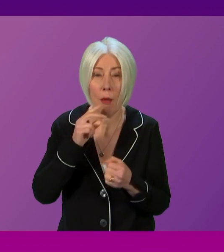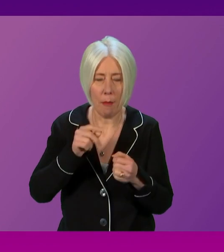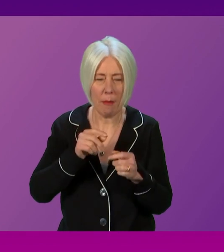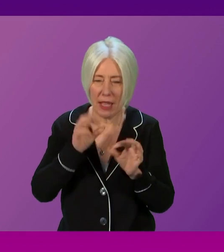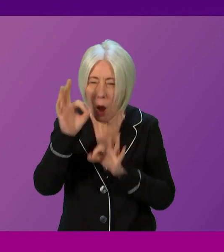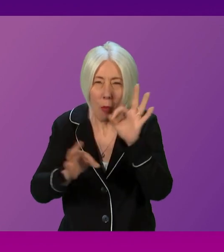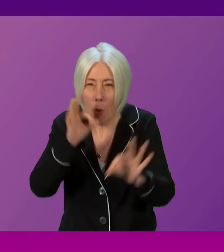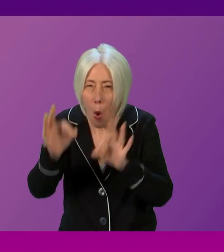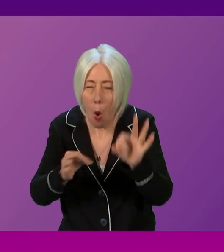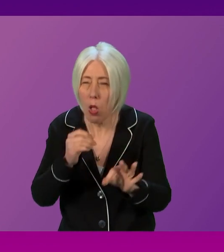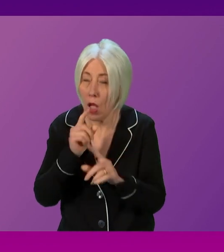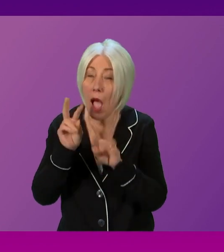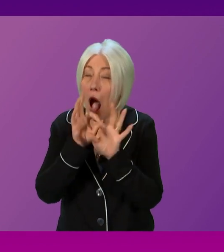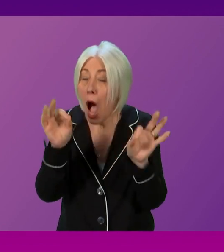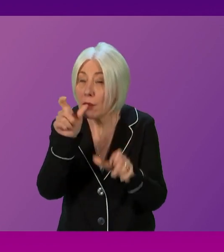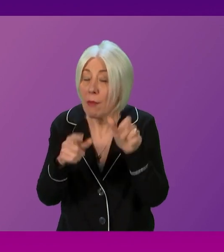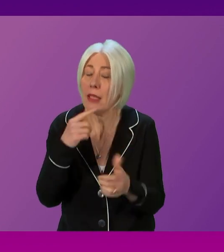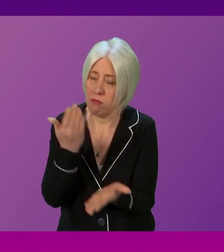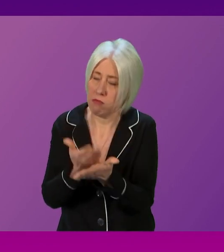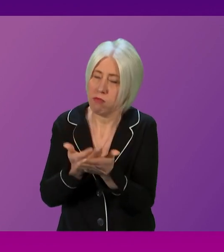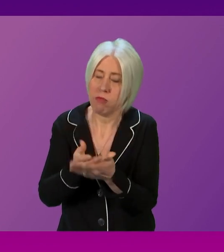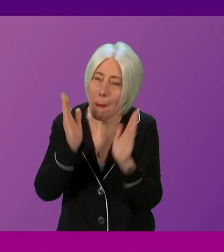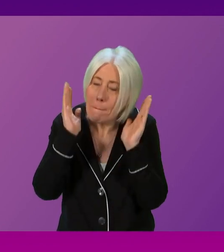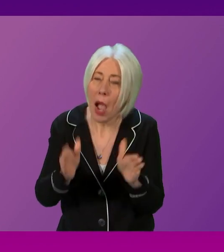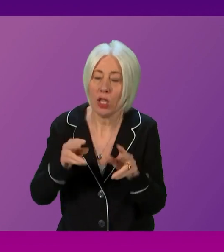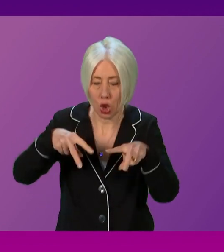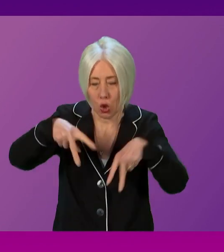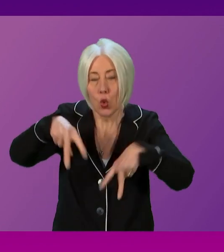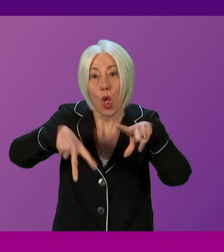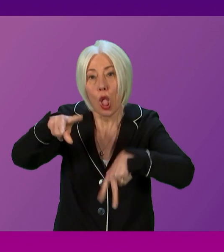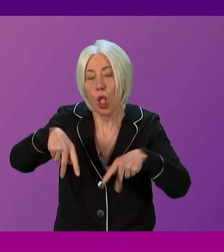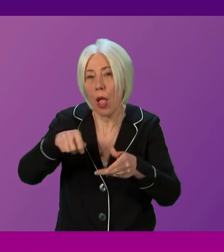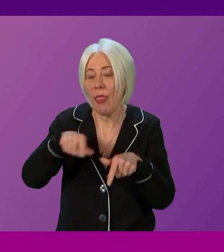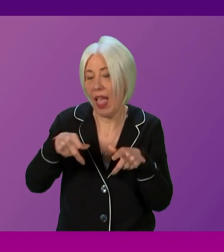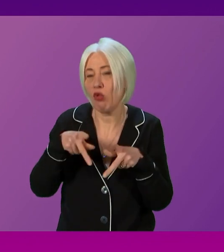demanding that the road be dualled and, at the weekend, Gillian Martin wrote persuasively: